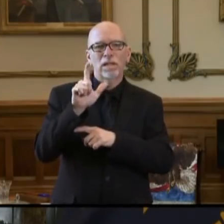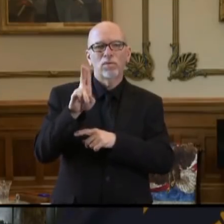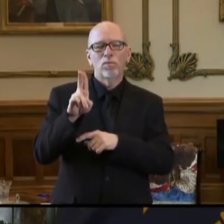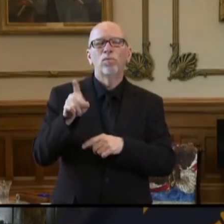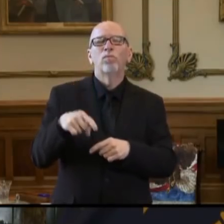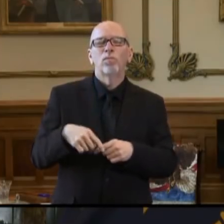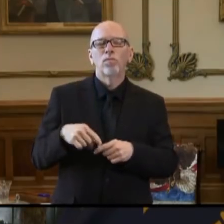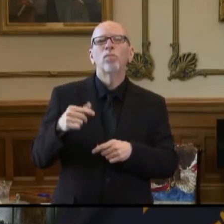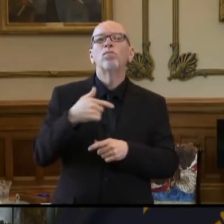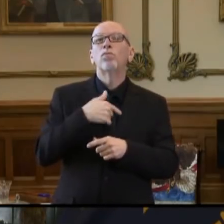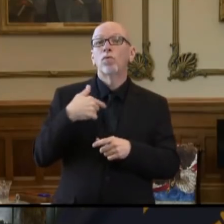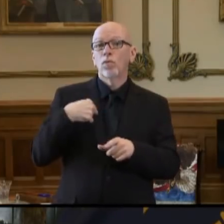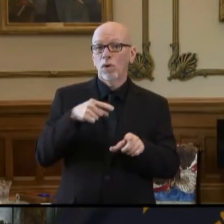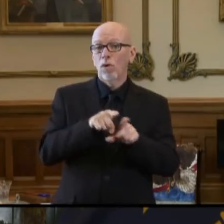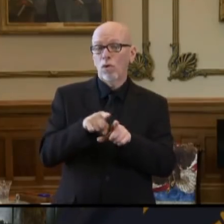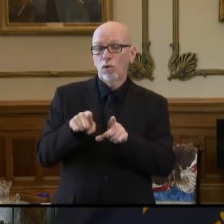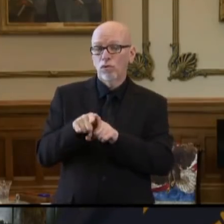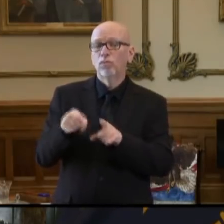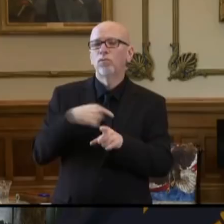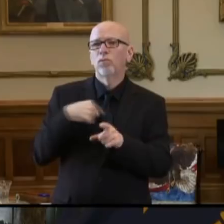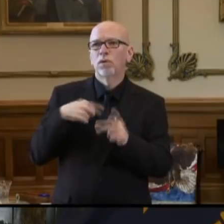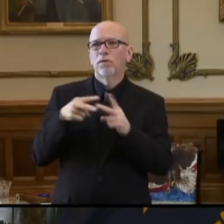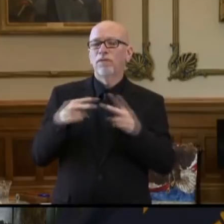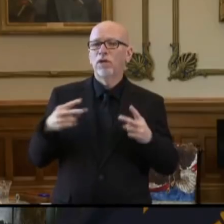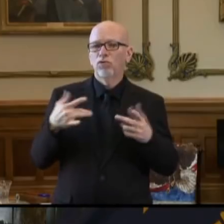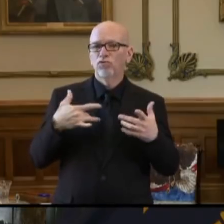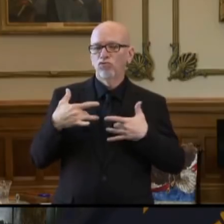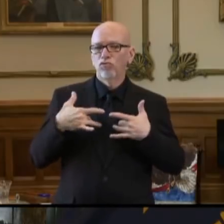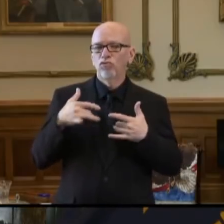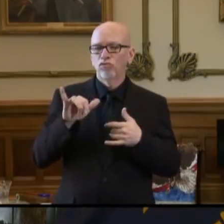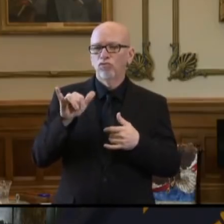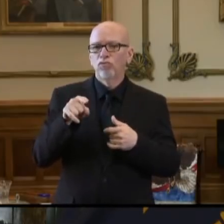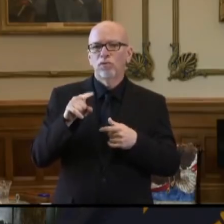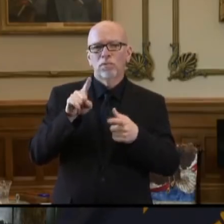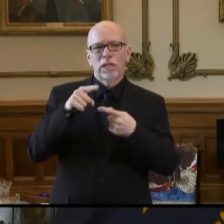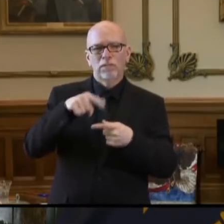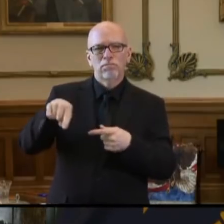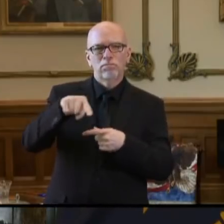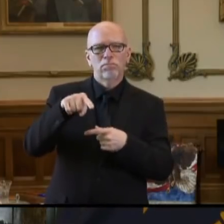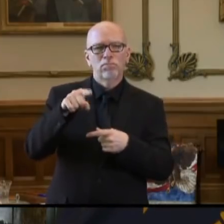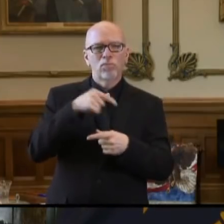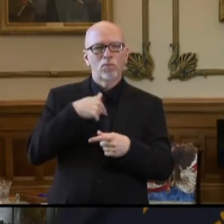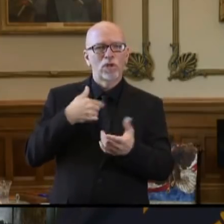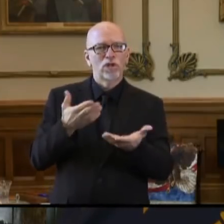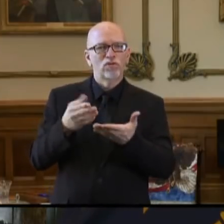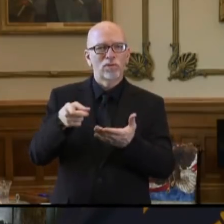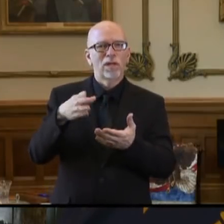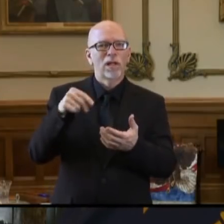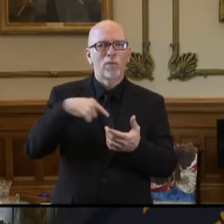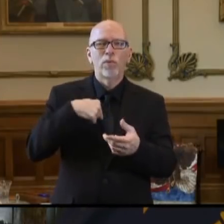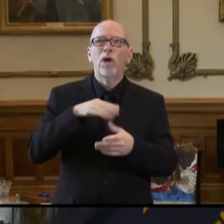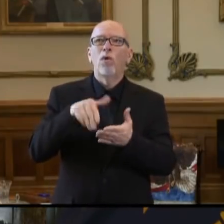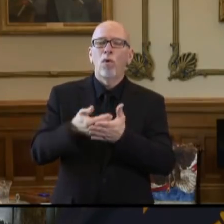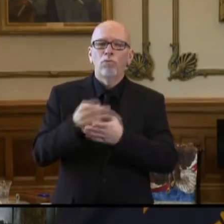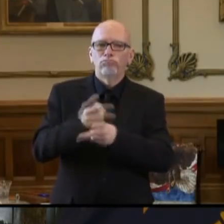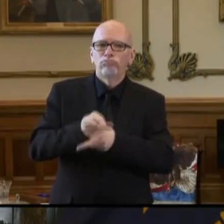CORRECTION HAS RECEIVED THE REQUEST FROM THE ACLU. WE ALSO